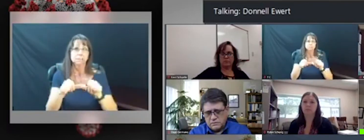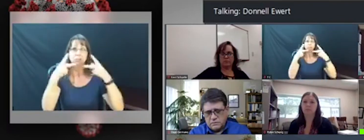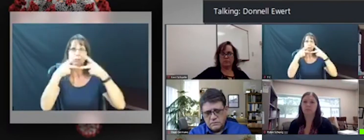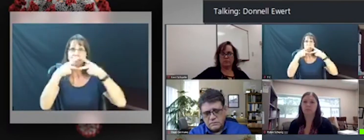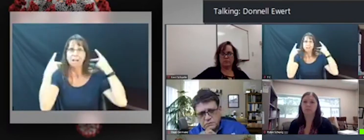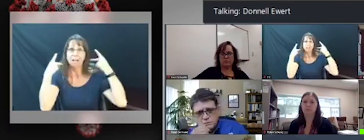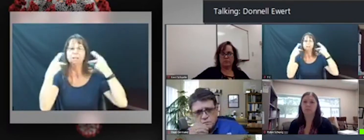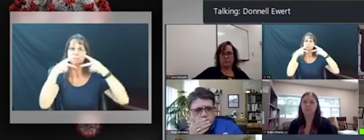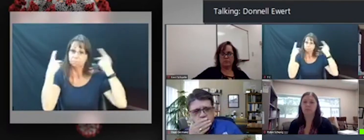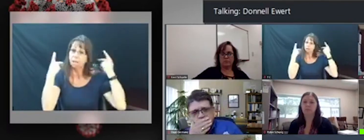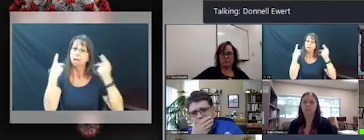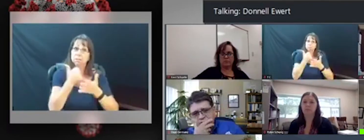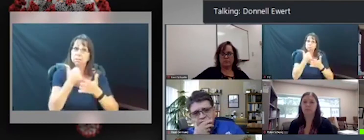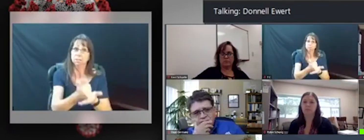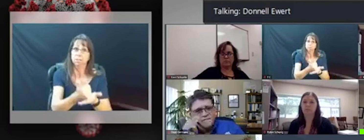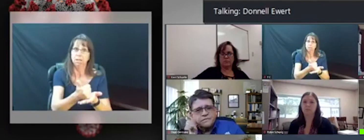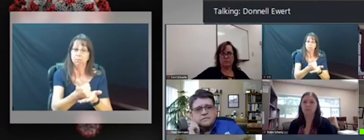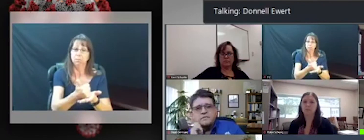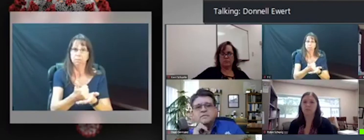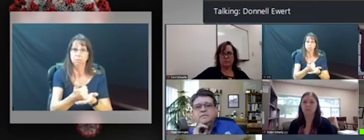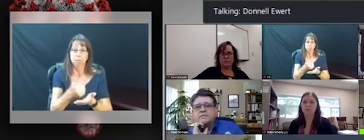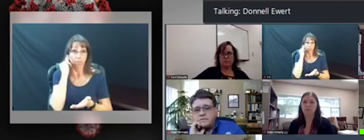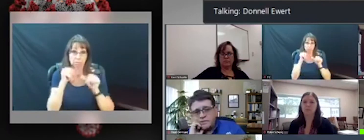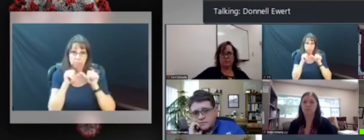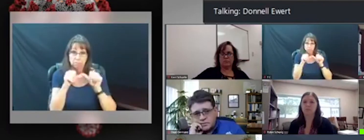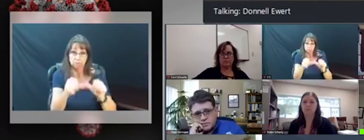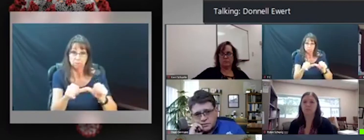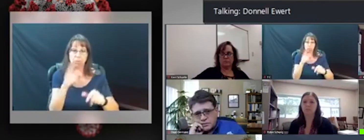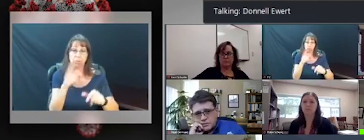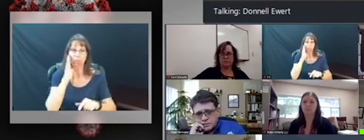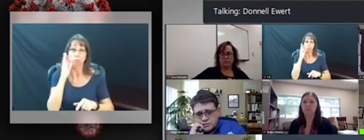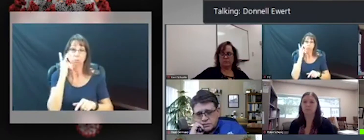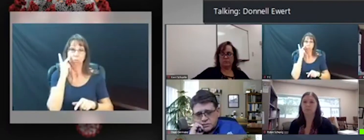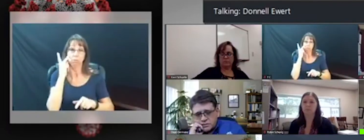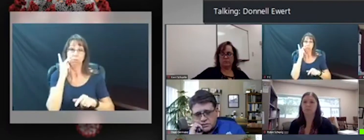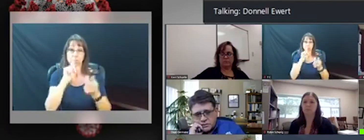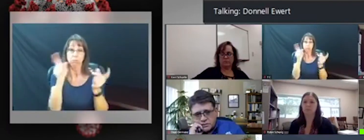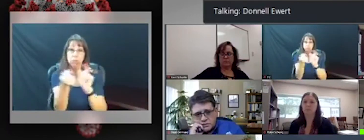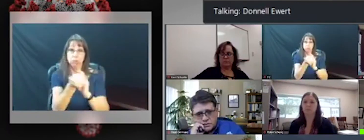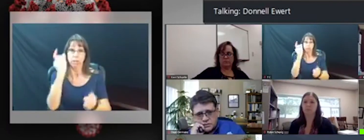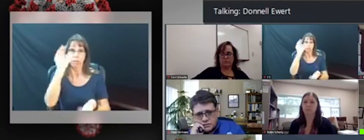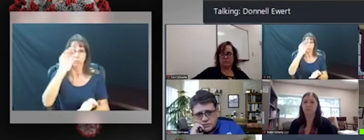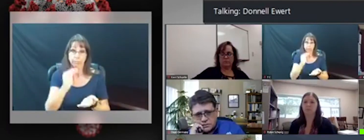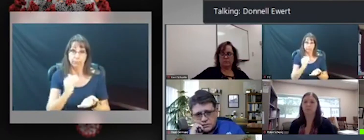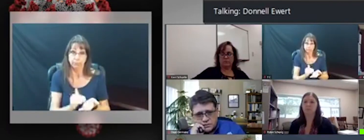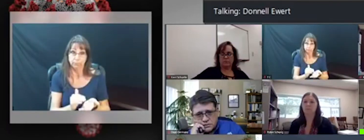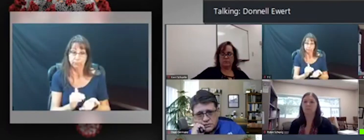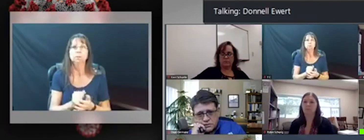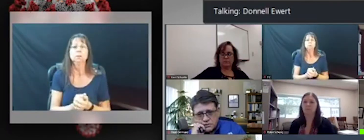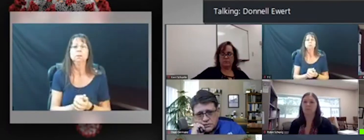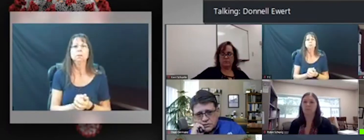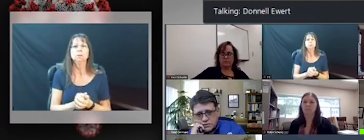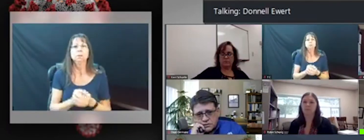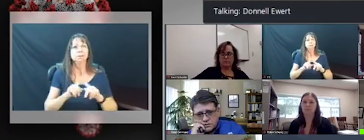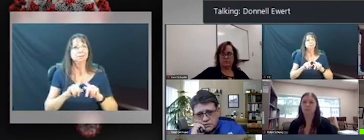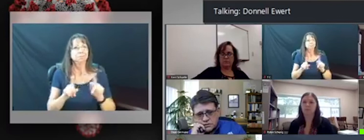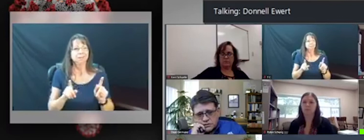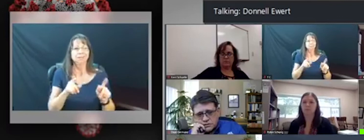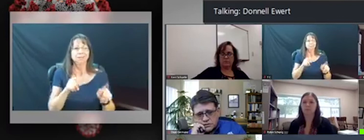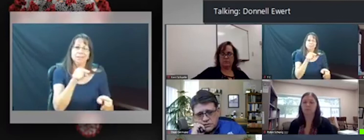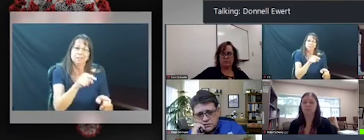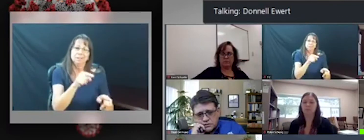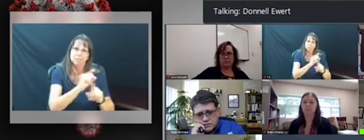I think that we will see a change, but these kind of situations with nursing homes and universities